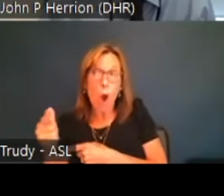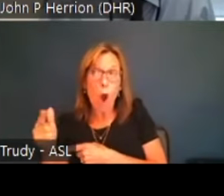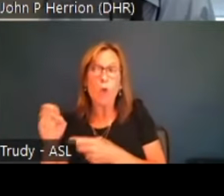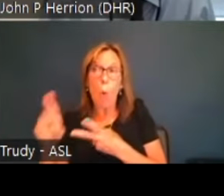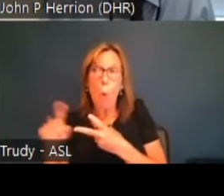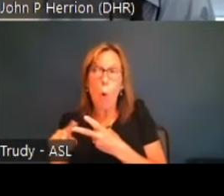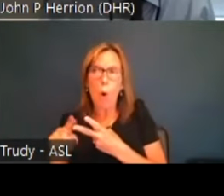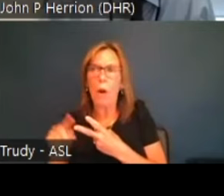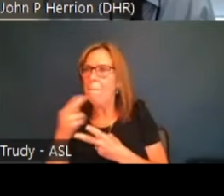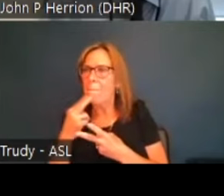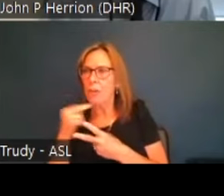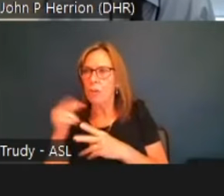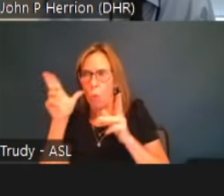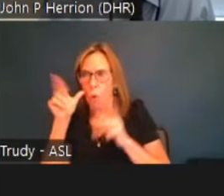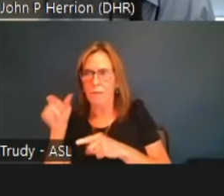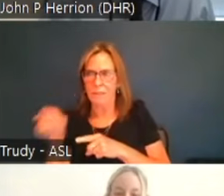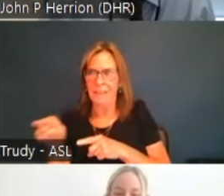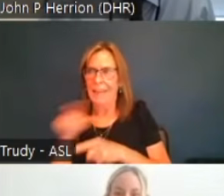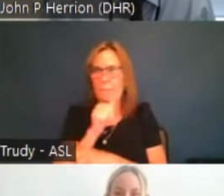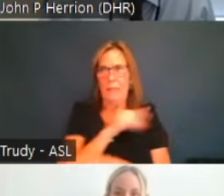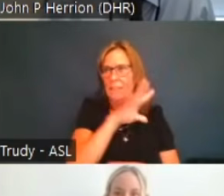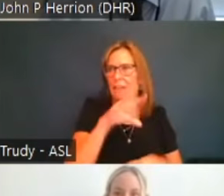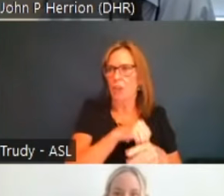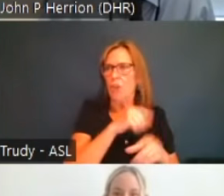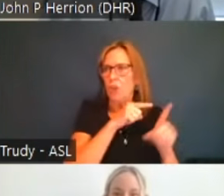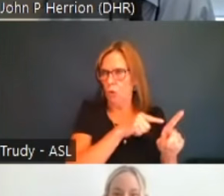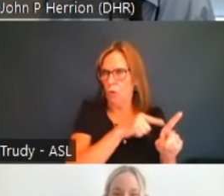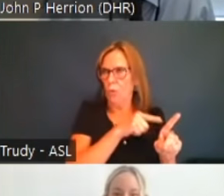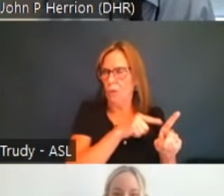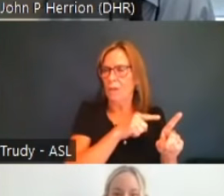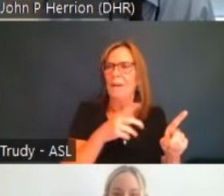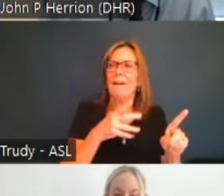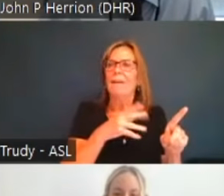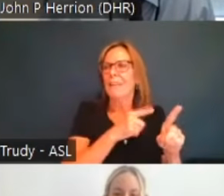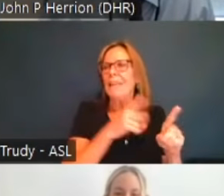lot longer than dogs, This was explained to me at one point in time when I was curious about that, They have a longer